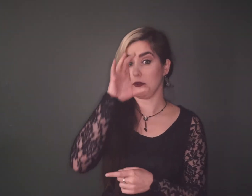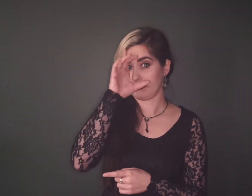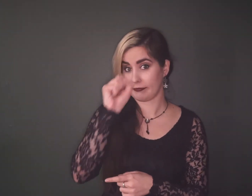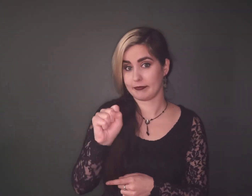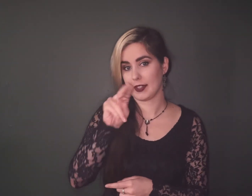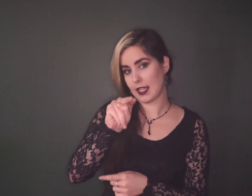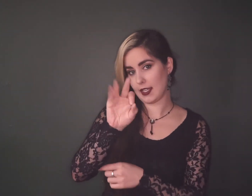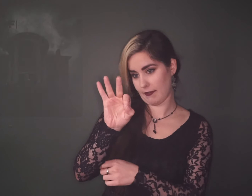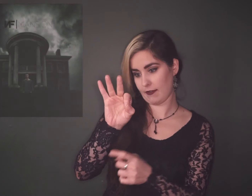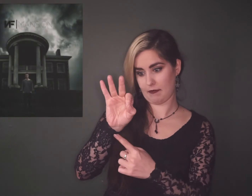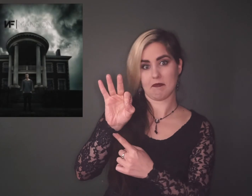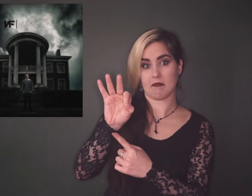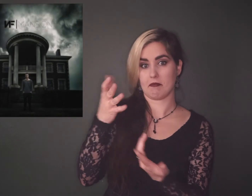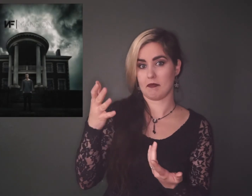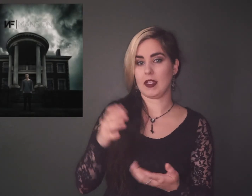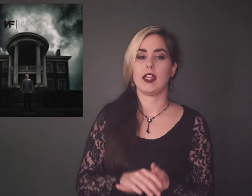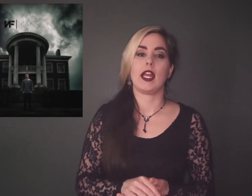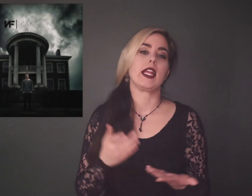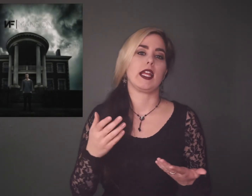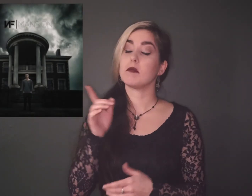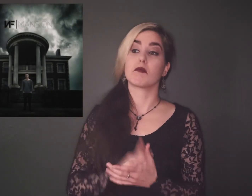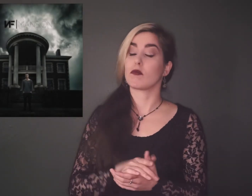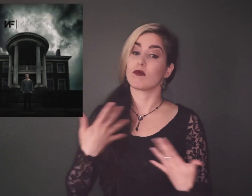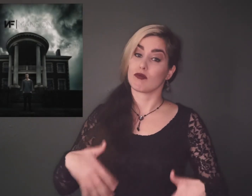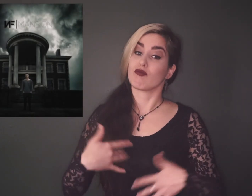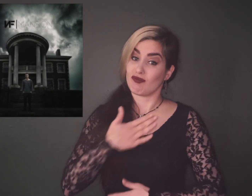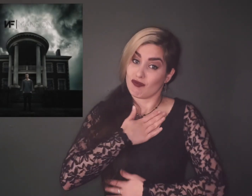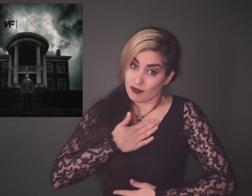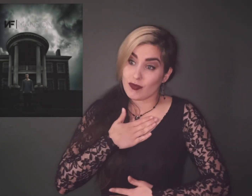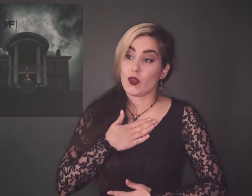I'm really into NF lately. I really enjoy three particular songs